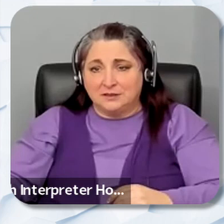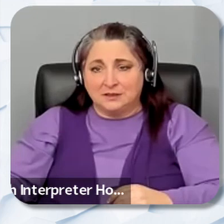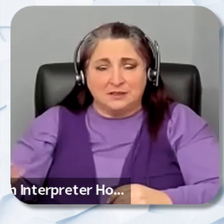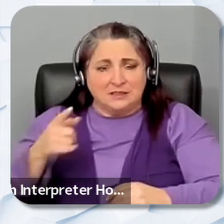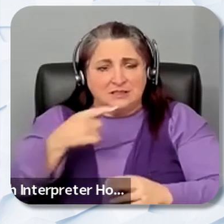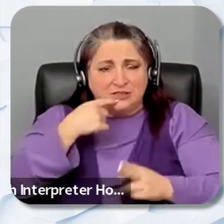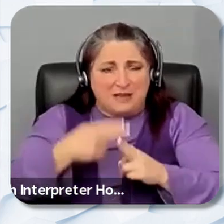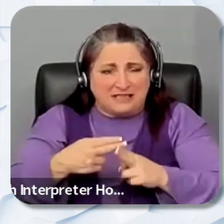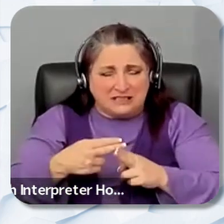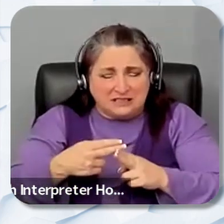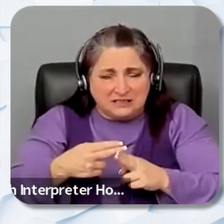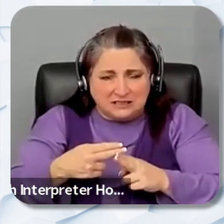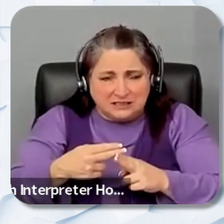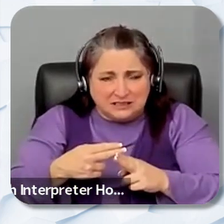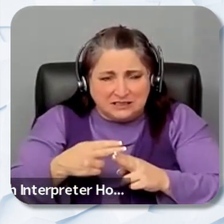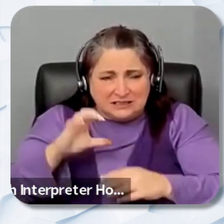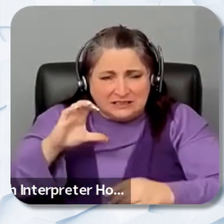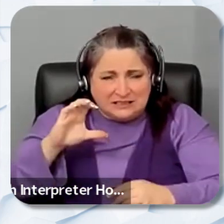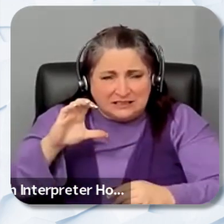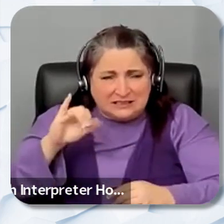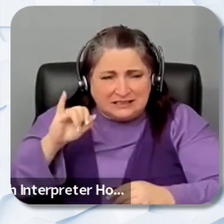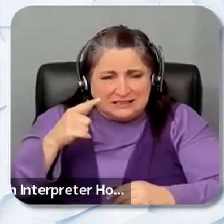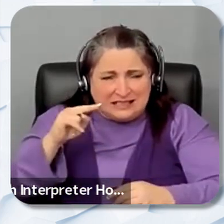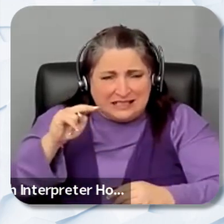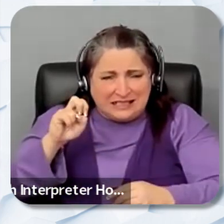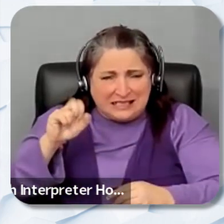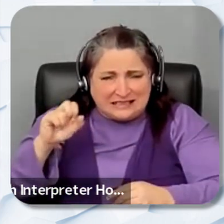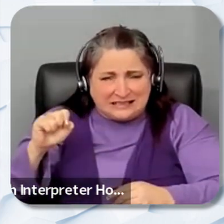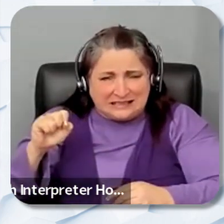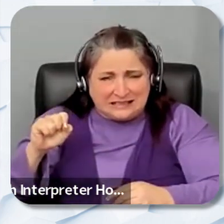question? District is Sig Dis and one of the charters is Targeted Level 2. Yes, so they